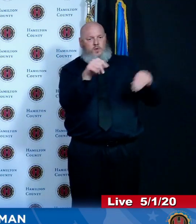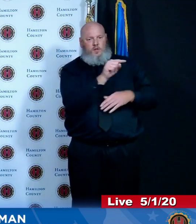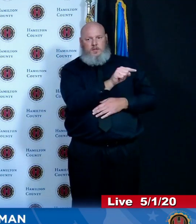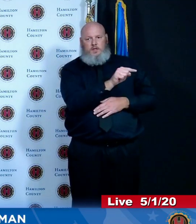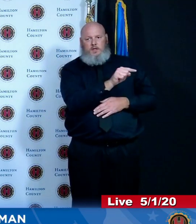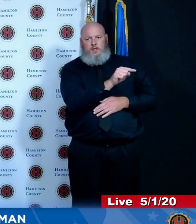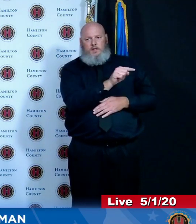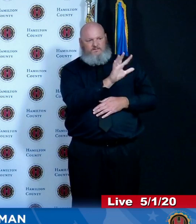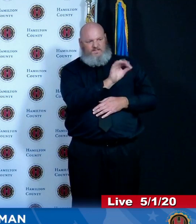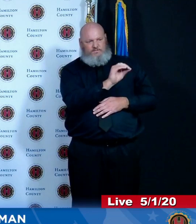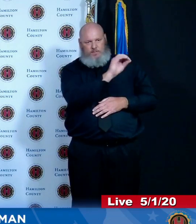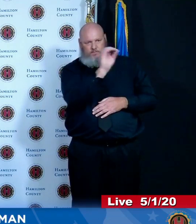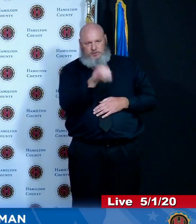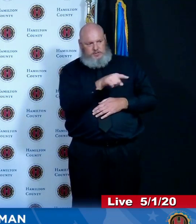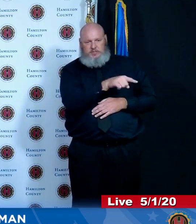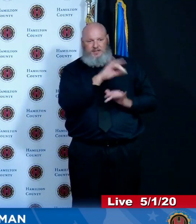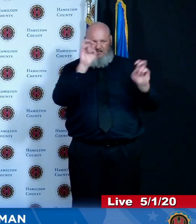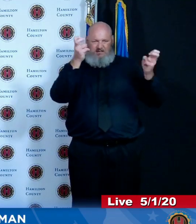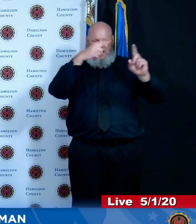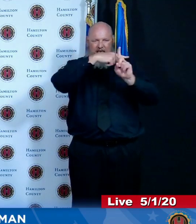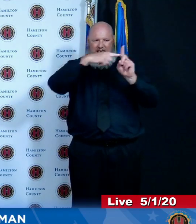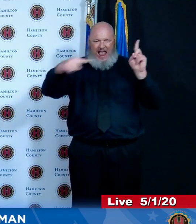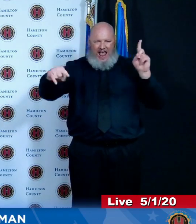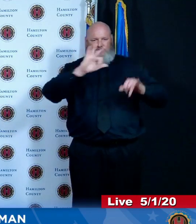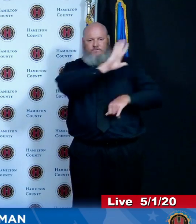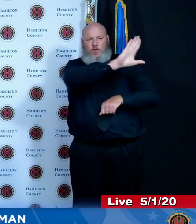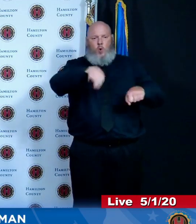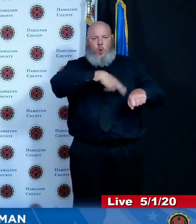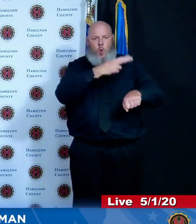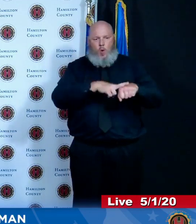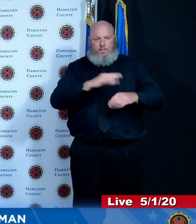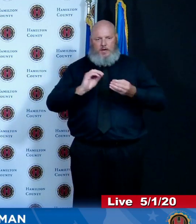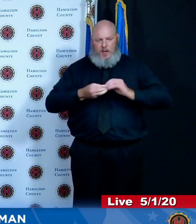for businesses there's specific fact sheets that can help you as you're